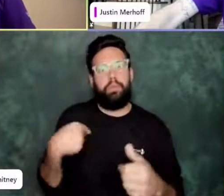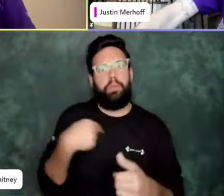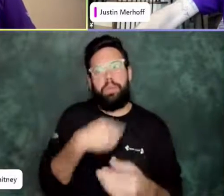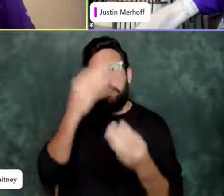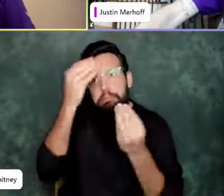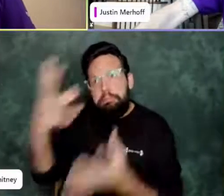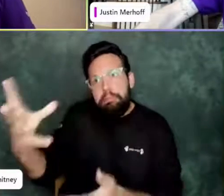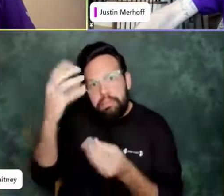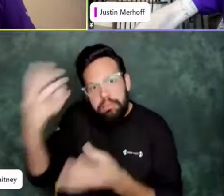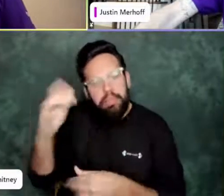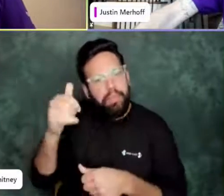we do make in the future.